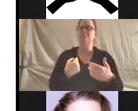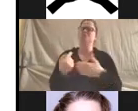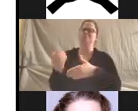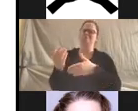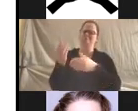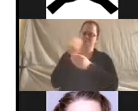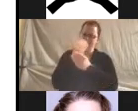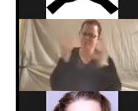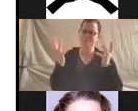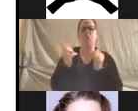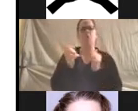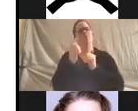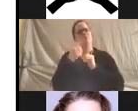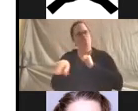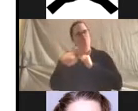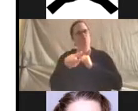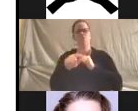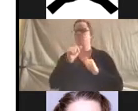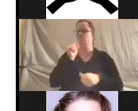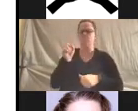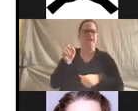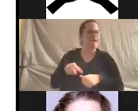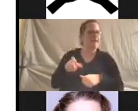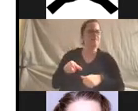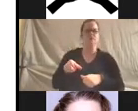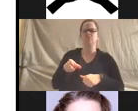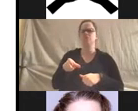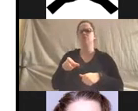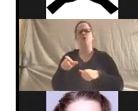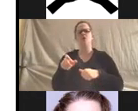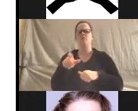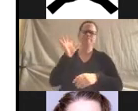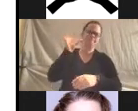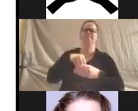that you don't have to go into a rulemaking committee knowing everything